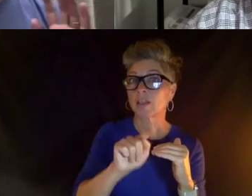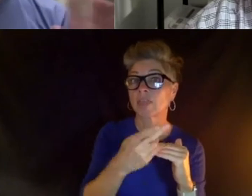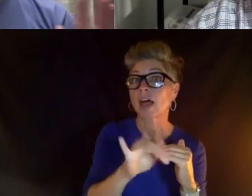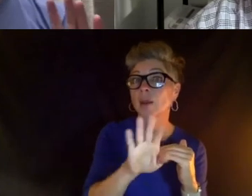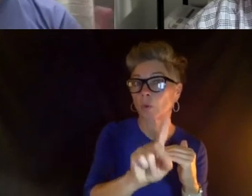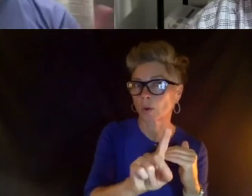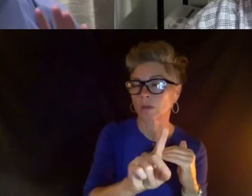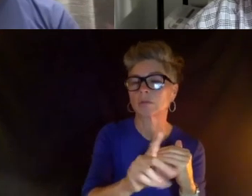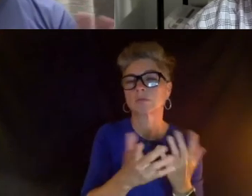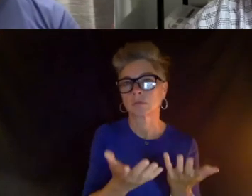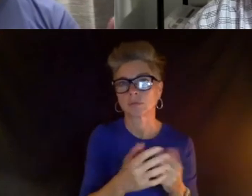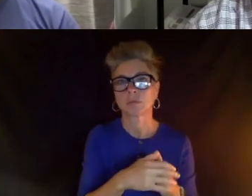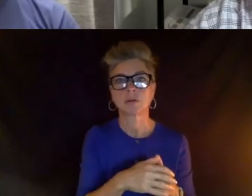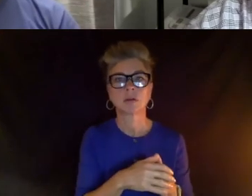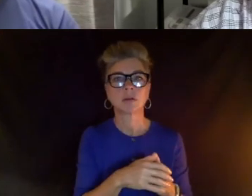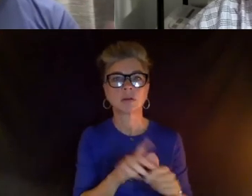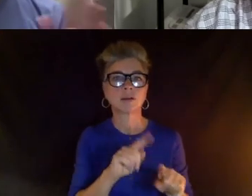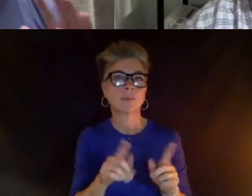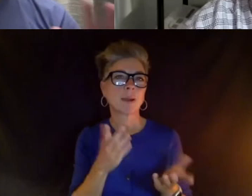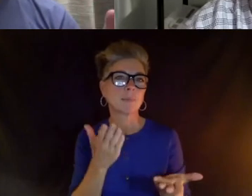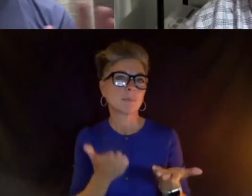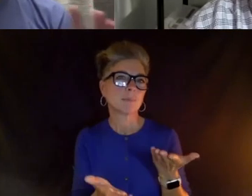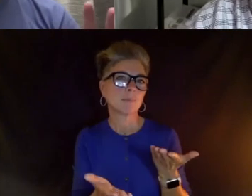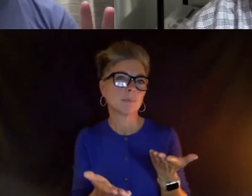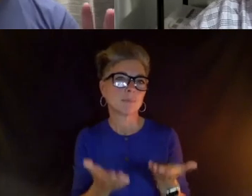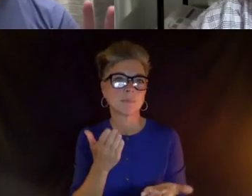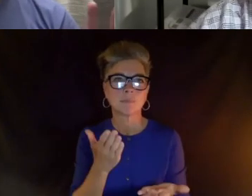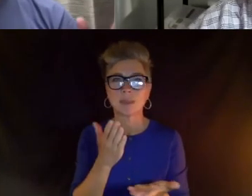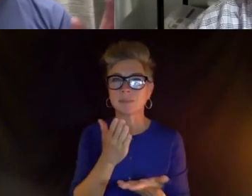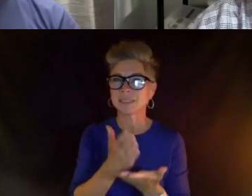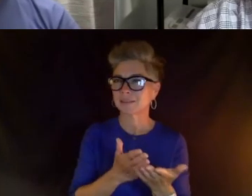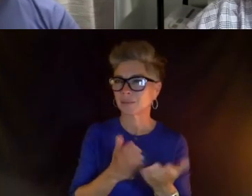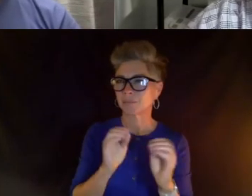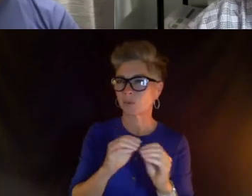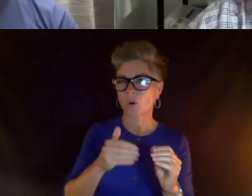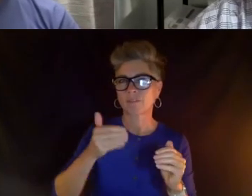But there might be some, in like more frequent testing I would imagine,